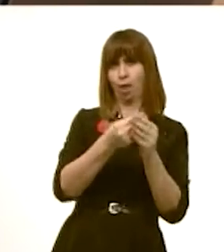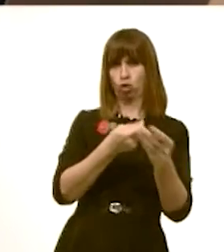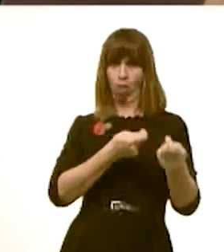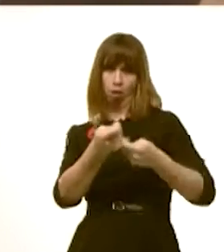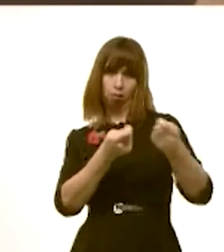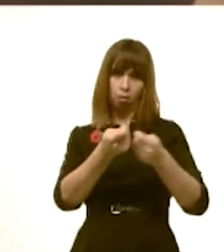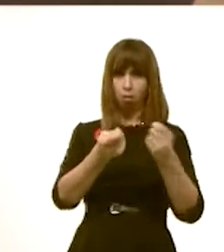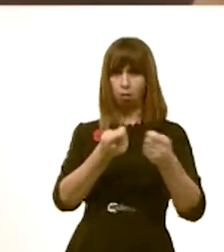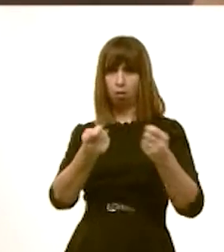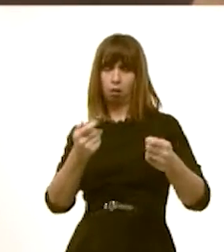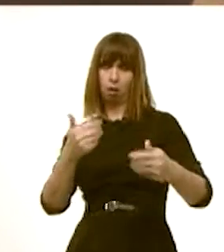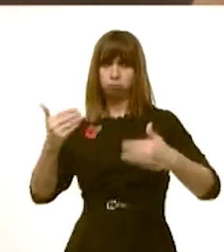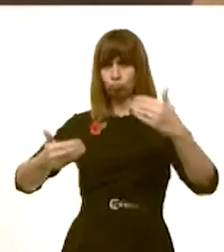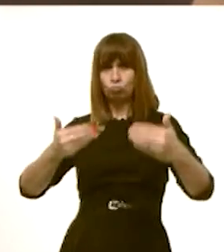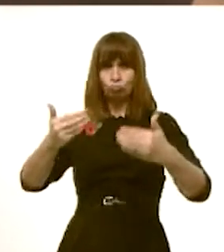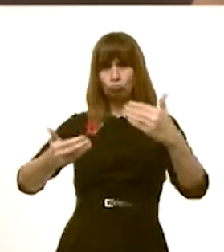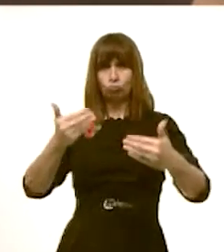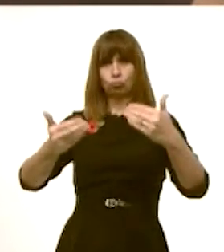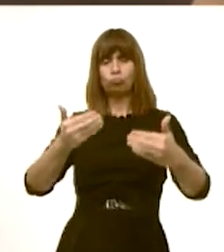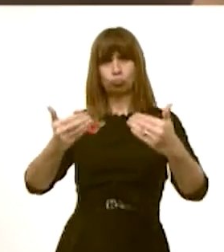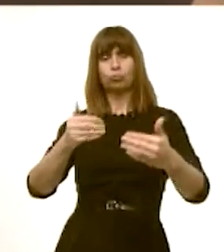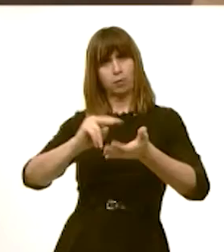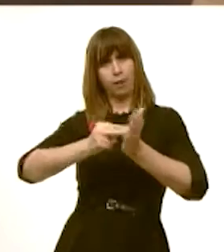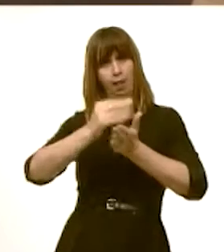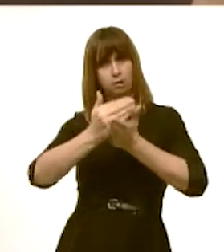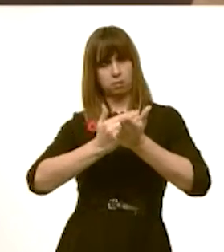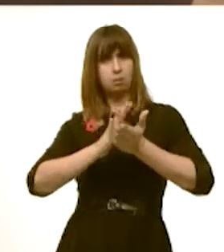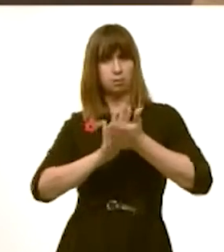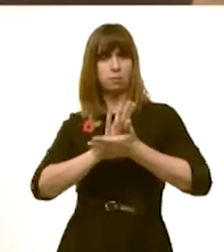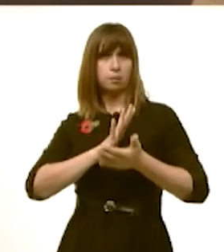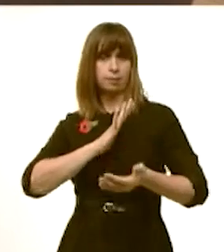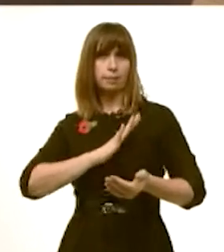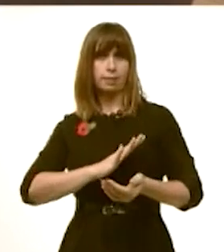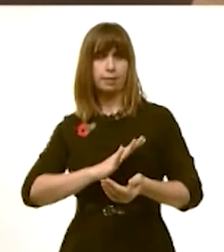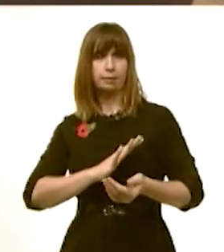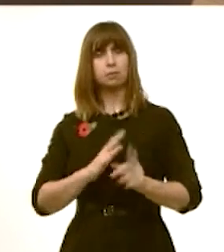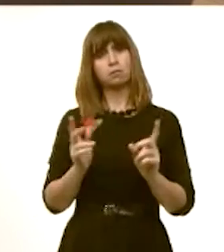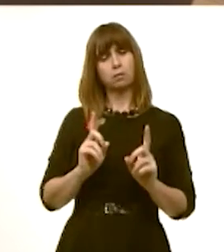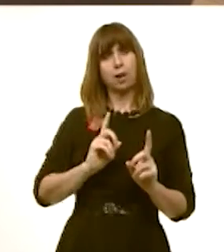This will be done as part of the action taken under the special measures.